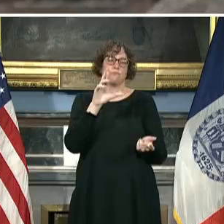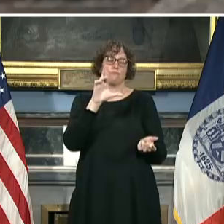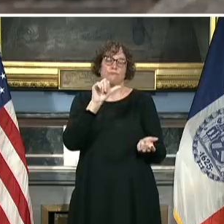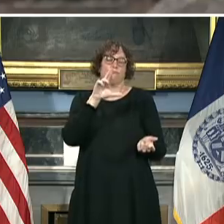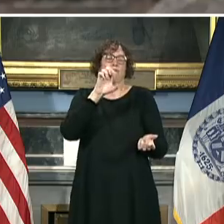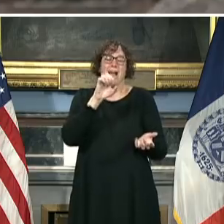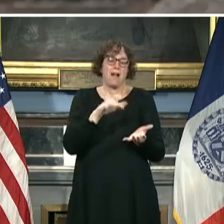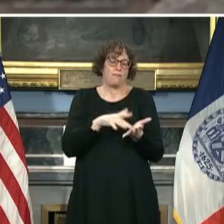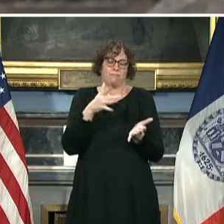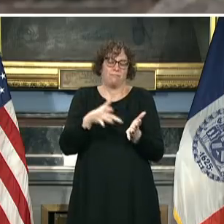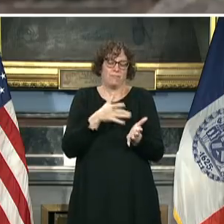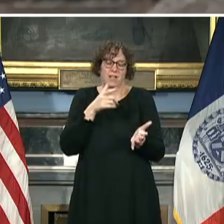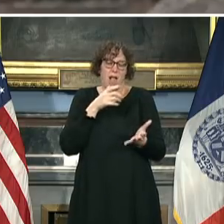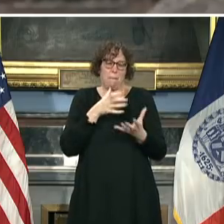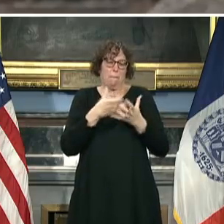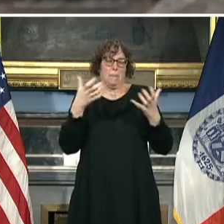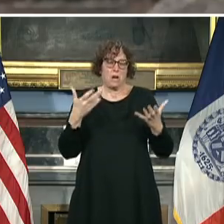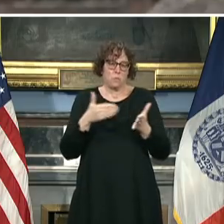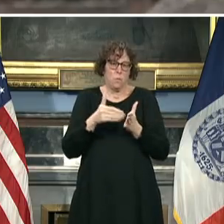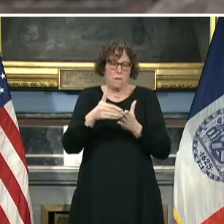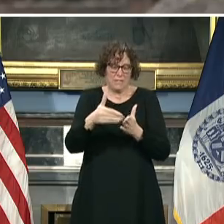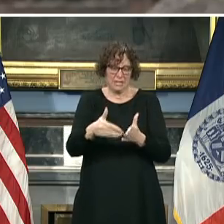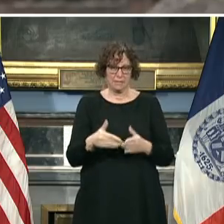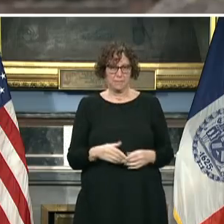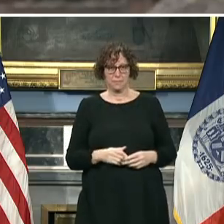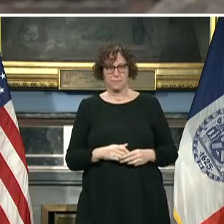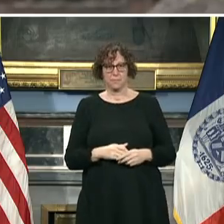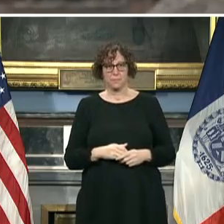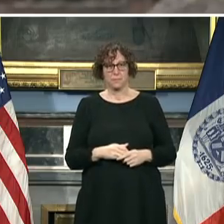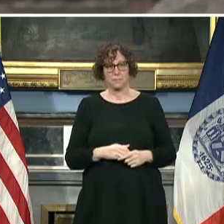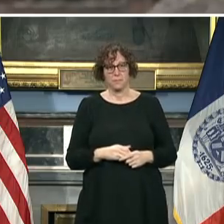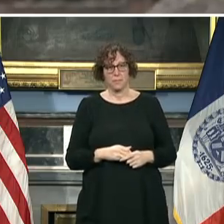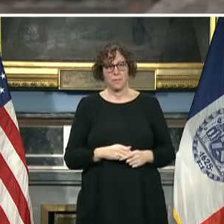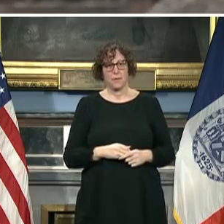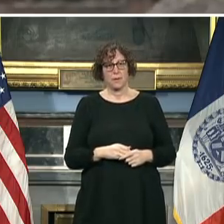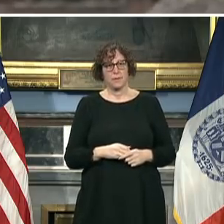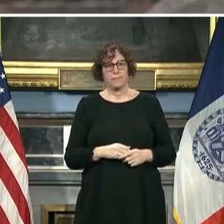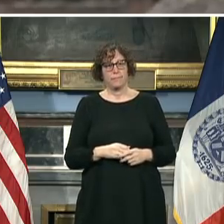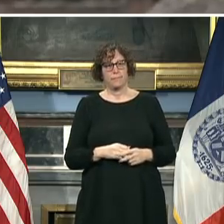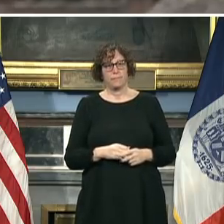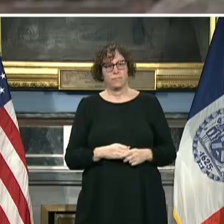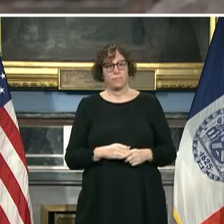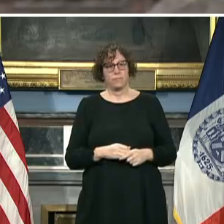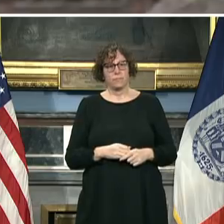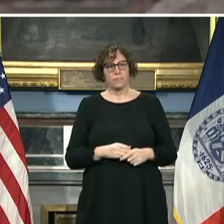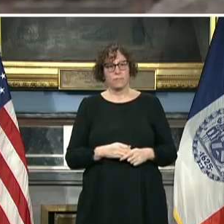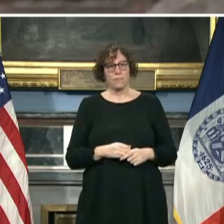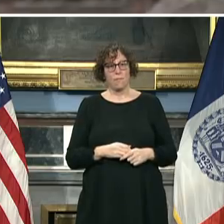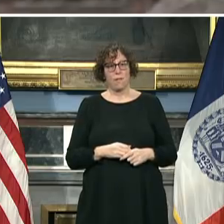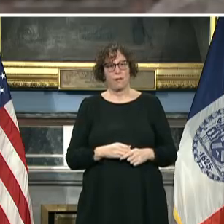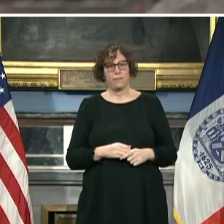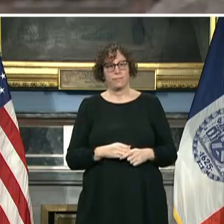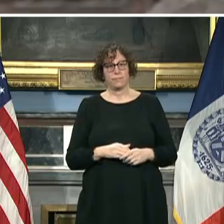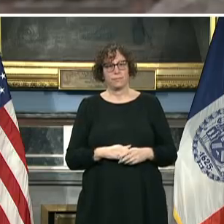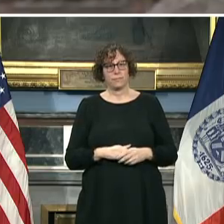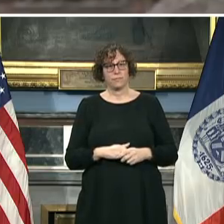WHERE OFFICERS HAVE HAD TO INTERVENE MORE THAN A WARNING. THERE'S BEEN A FEW SITUATIONS OF A FINE. A COUPLE OF EXPLAMES HAVE